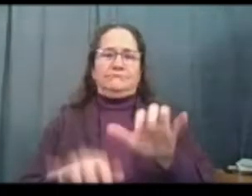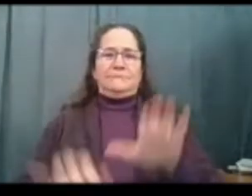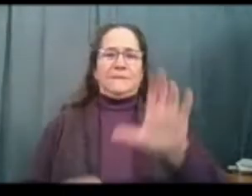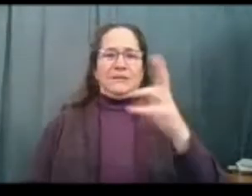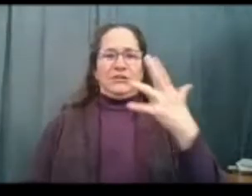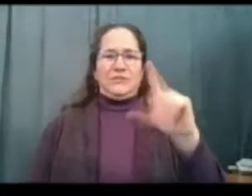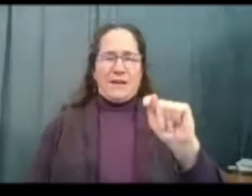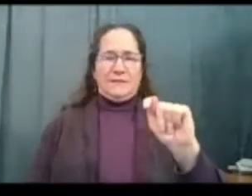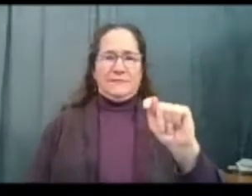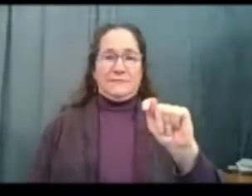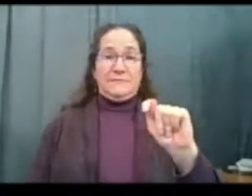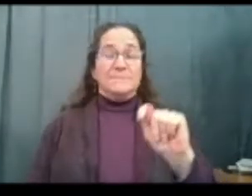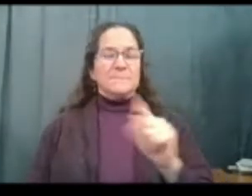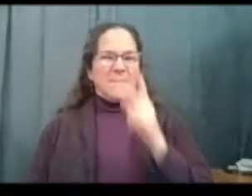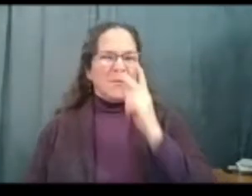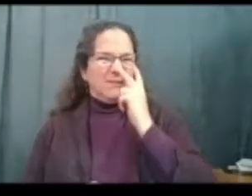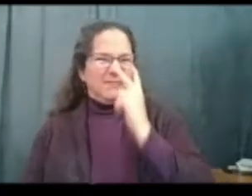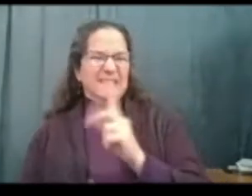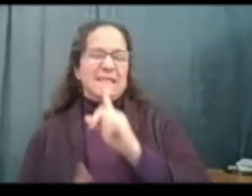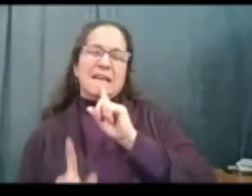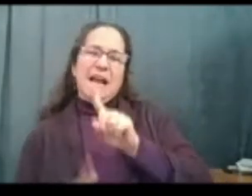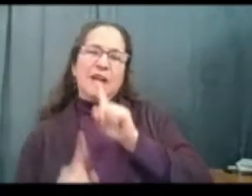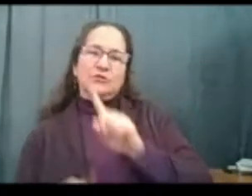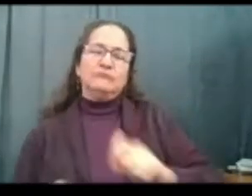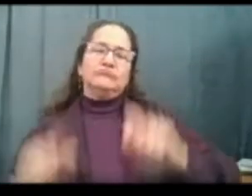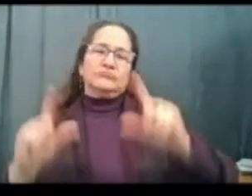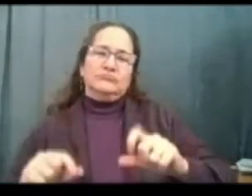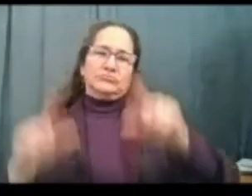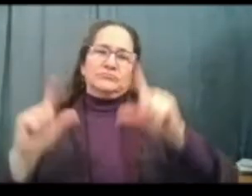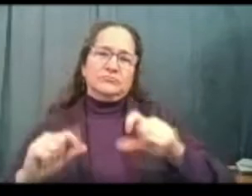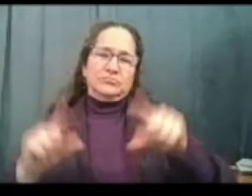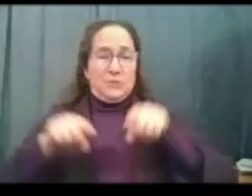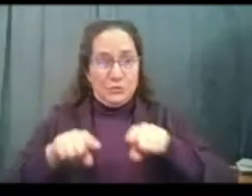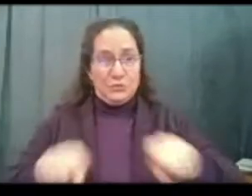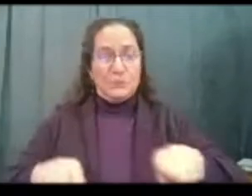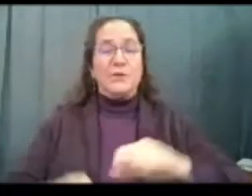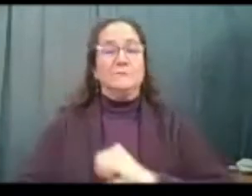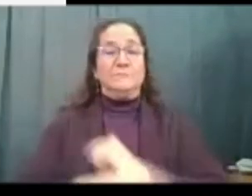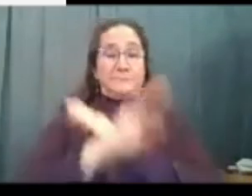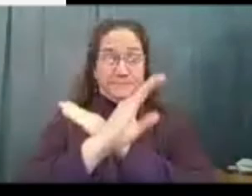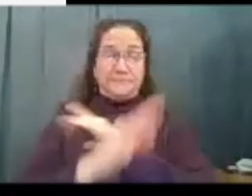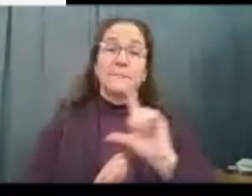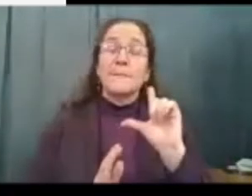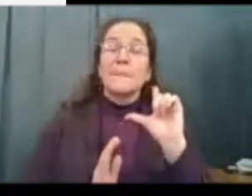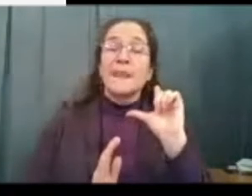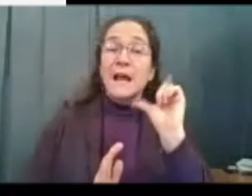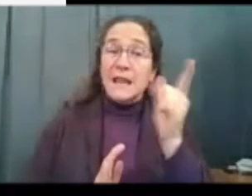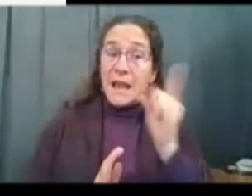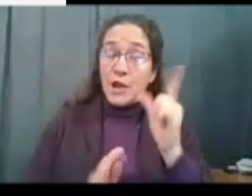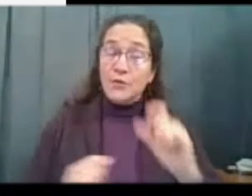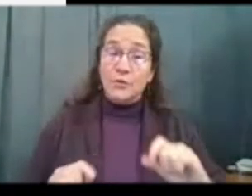Questions will be answered throughout the webinar and later we'll be providing a link in the chat to a brief survey.